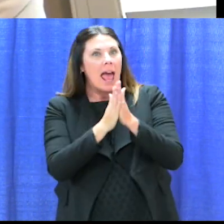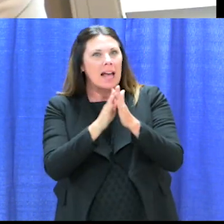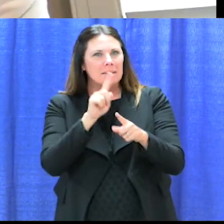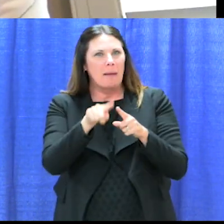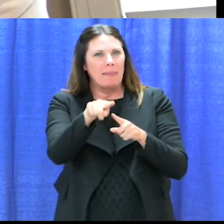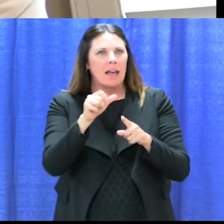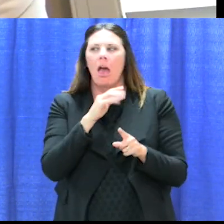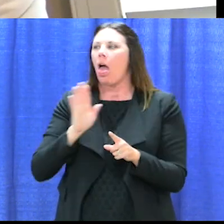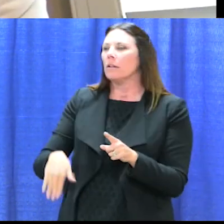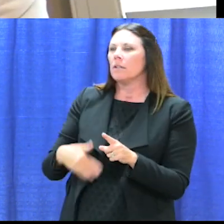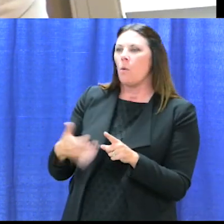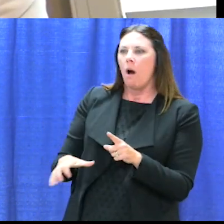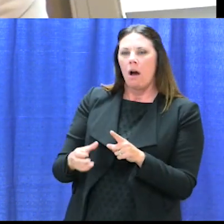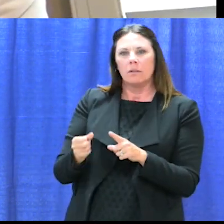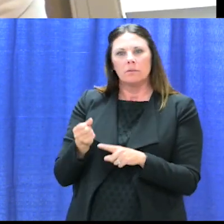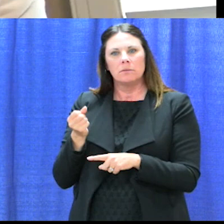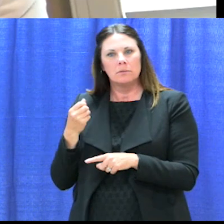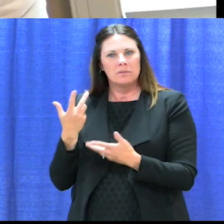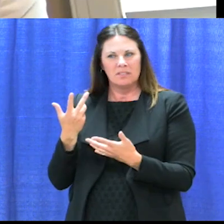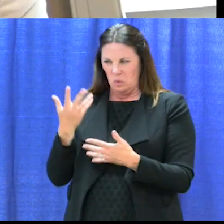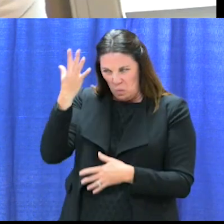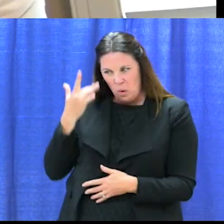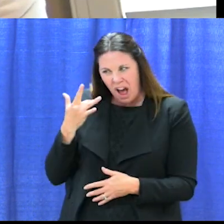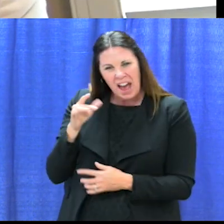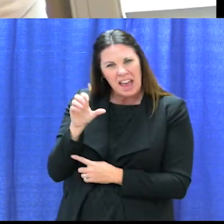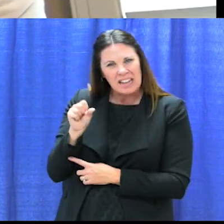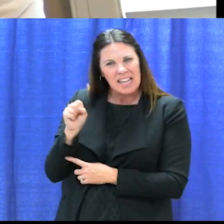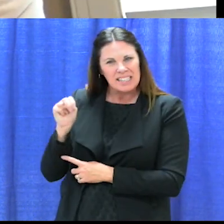So if that's the case why would they need to provide the social security number at all?